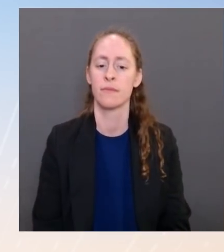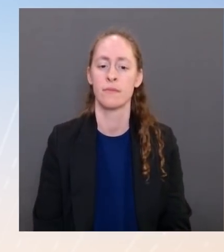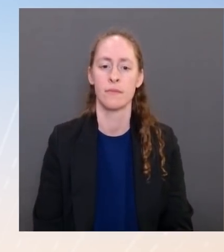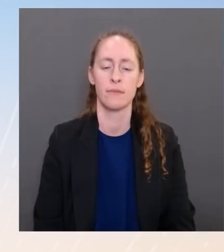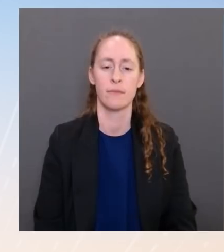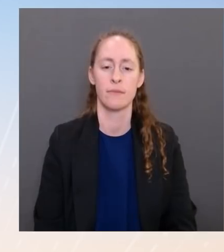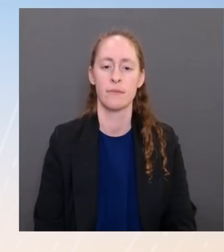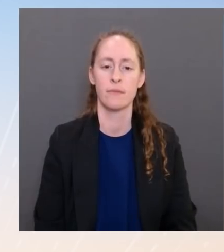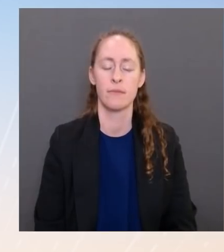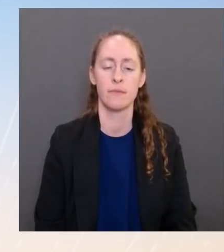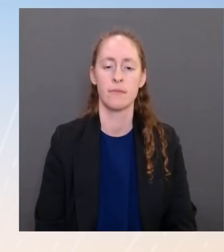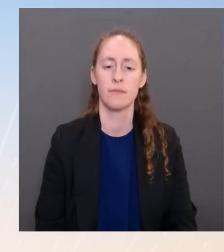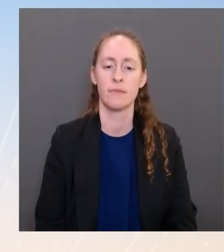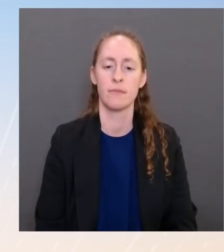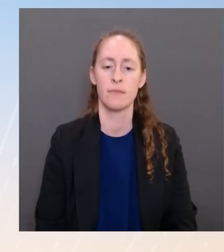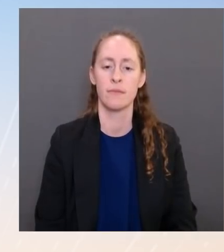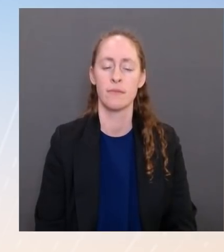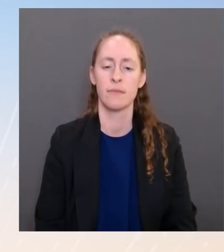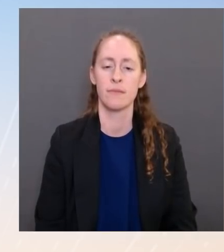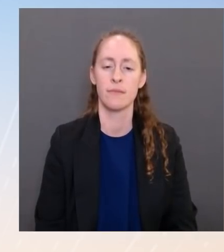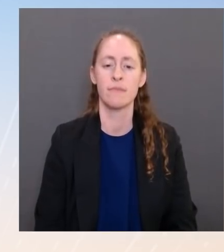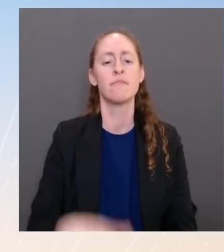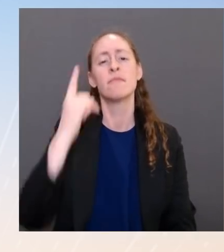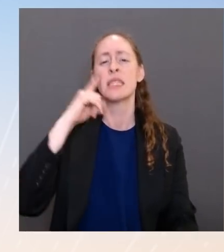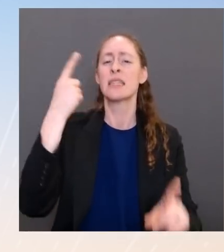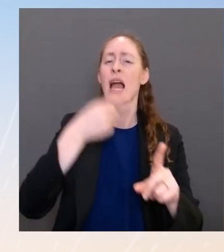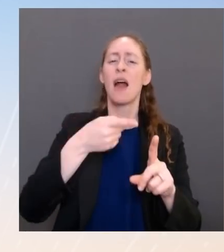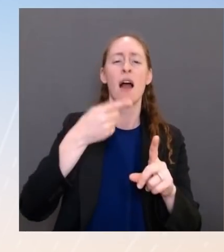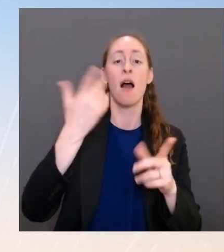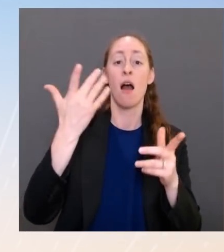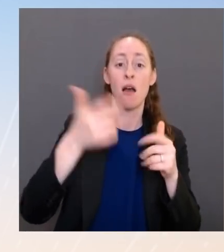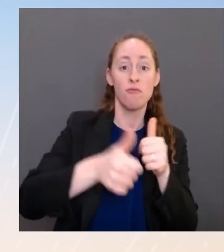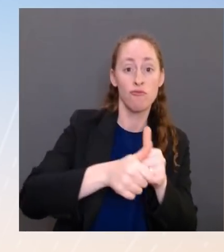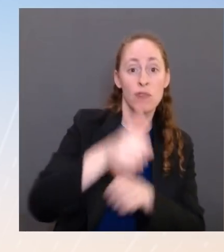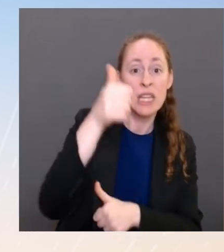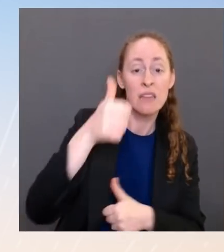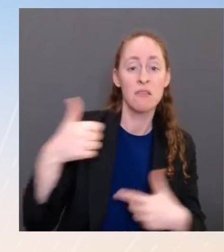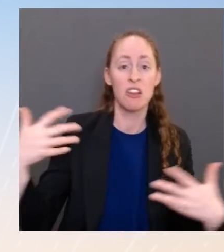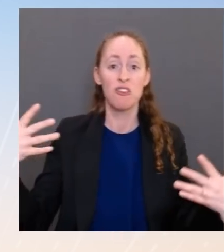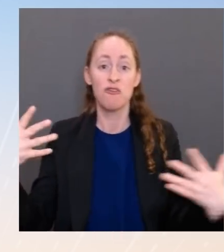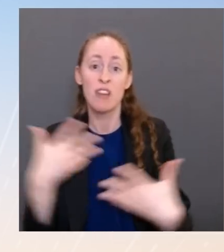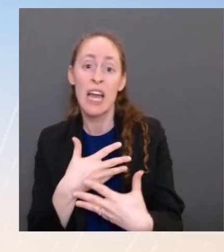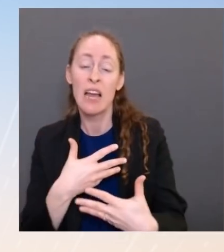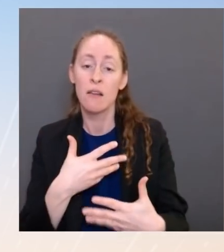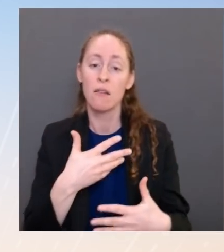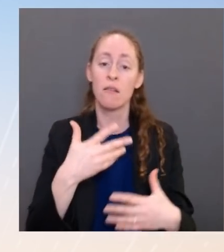the Michigan Secretary of State -- you know, intimidation and threats against people seeking legal reproductive healthcare --